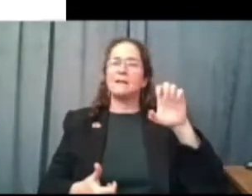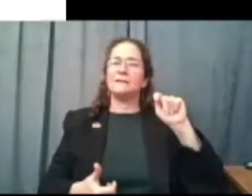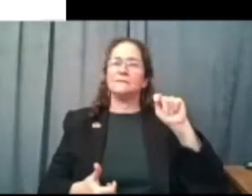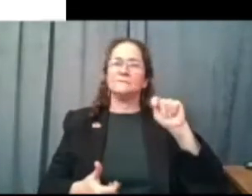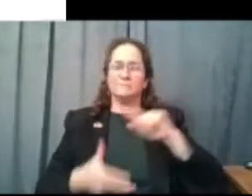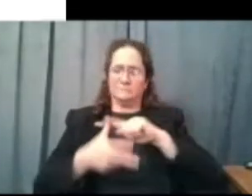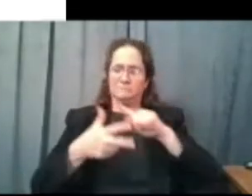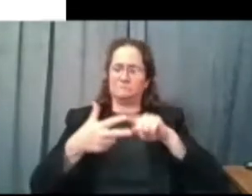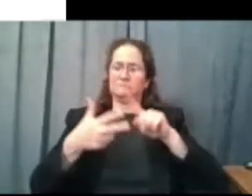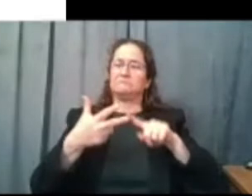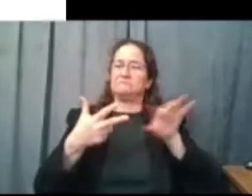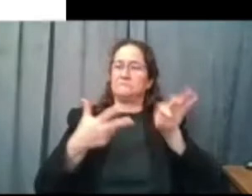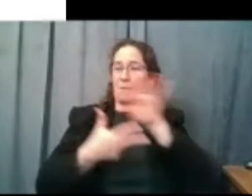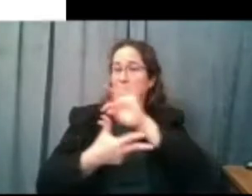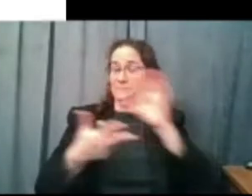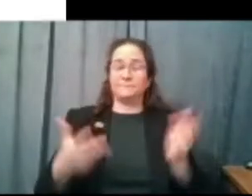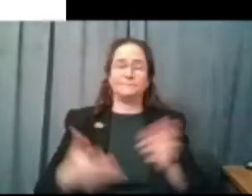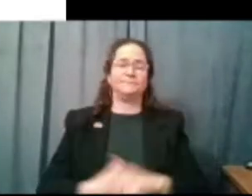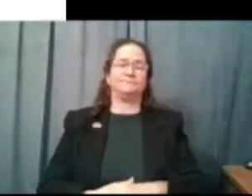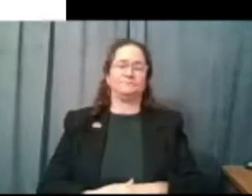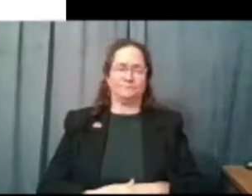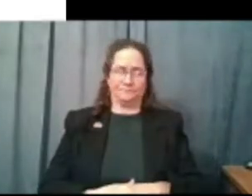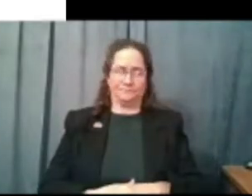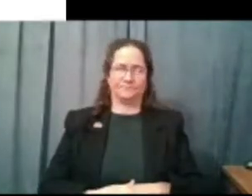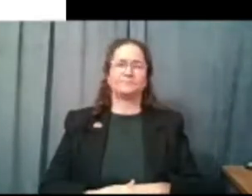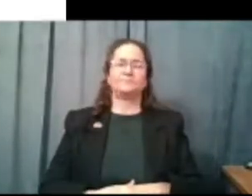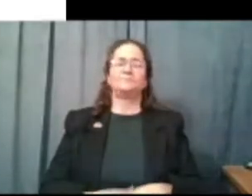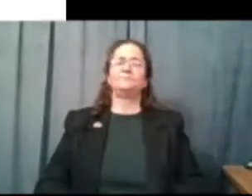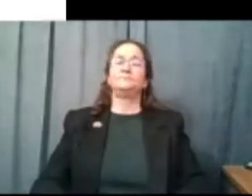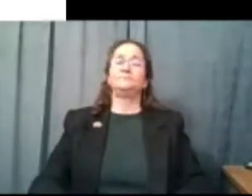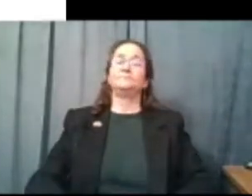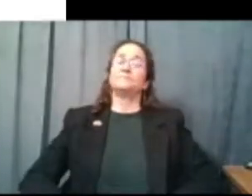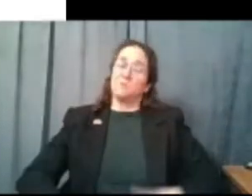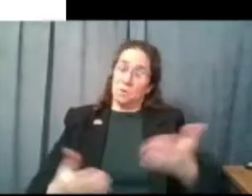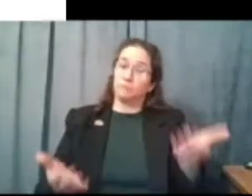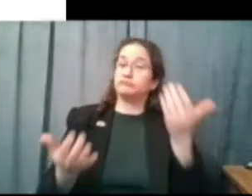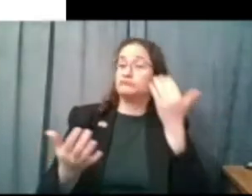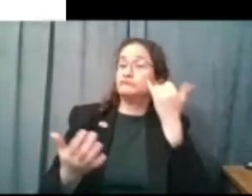So one of the things that you know if you are going to use Twitter, please